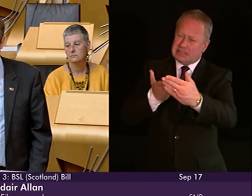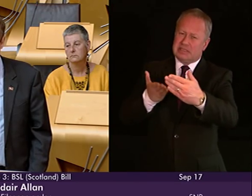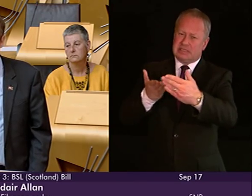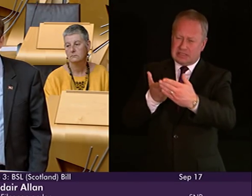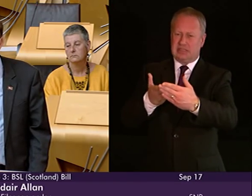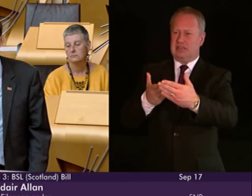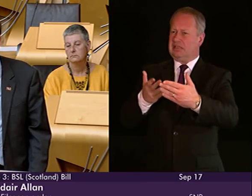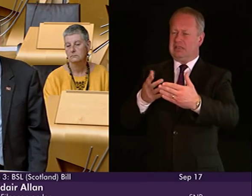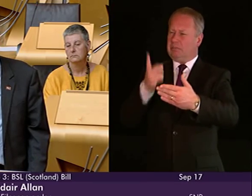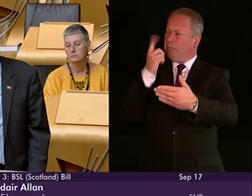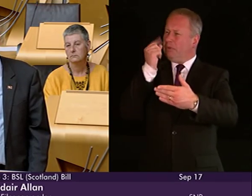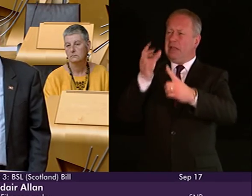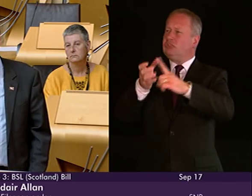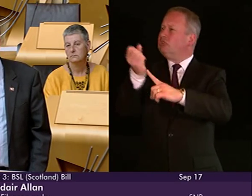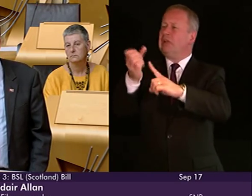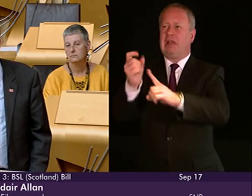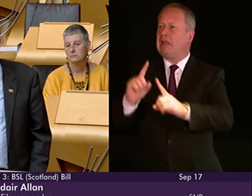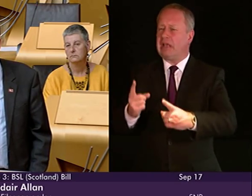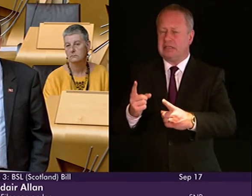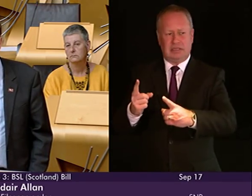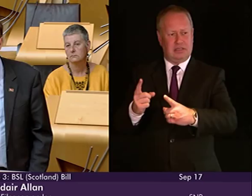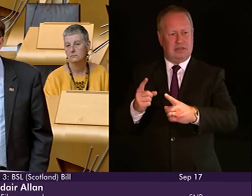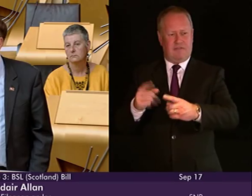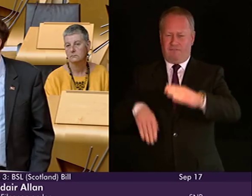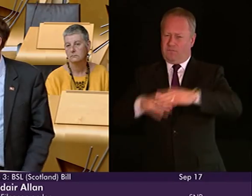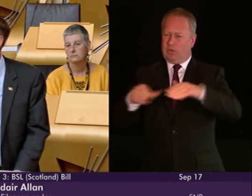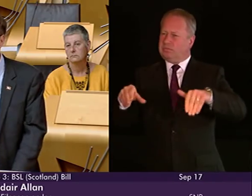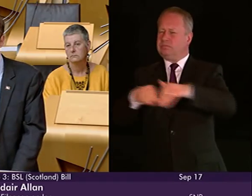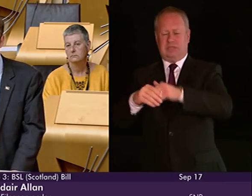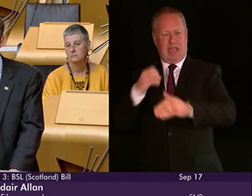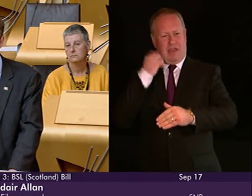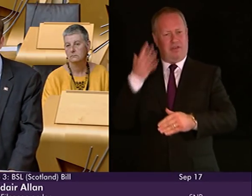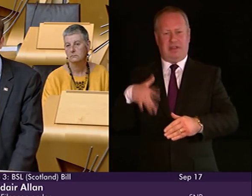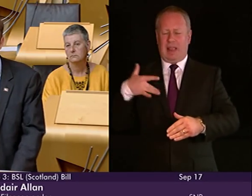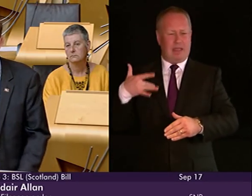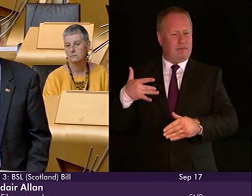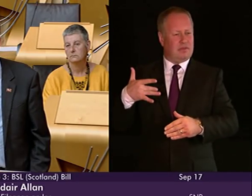maximising their potential and making their fullest contribution to daily and public life